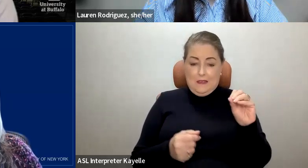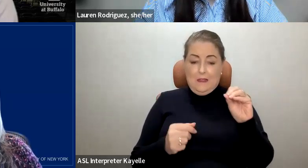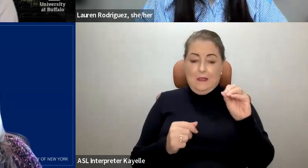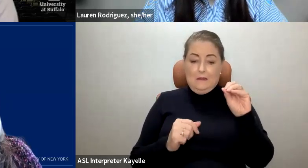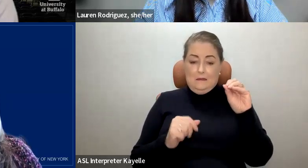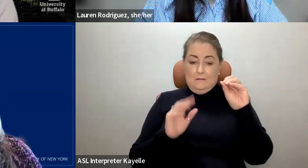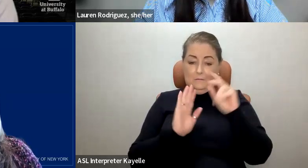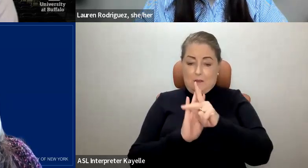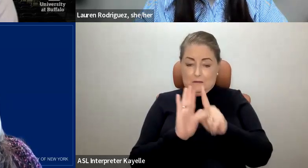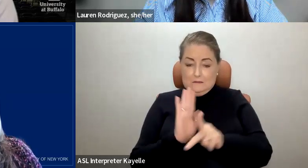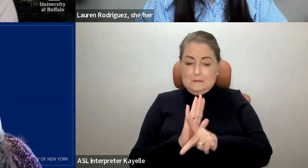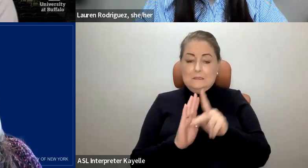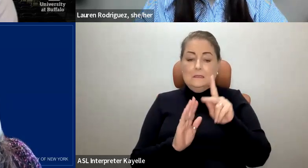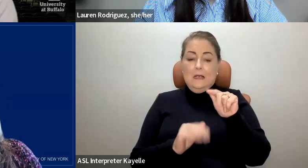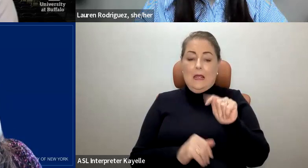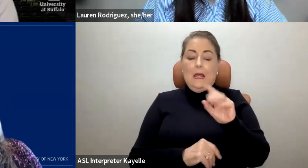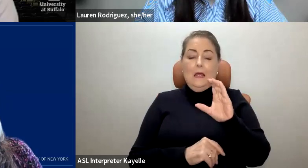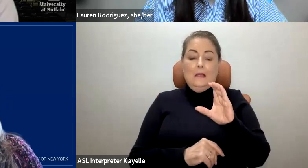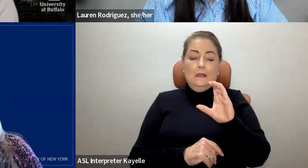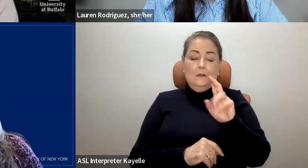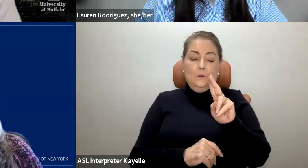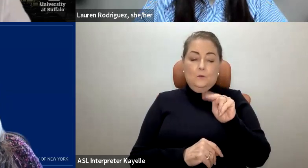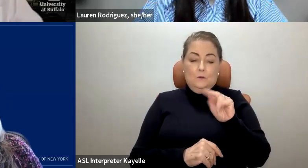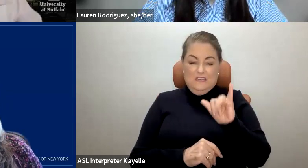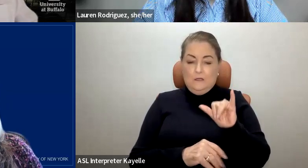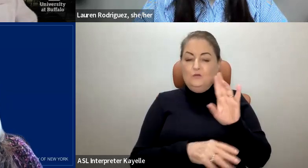I'll point to that again, in a moment, we are also trying to